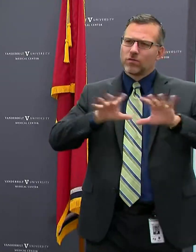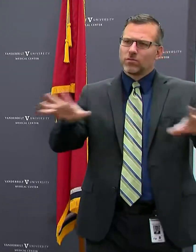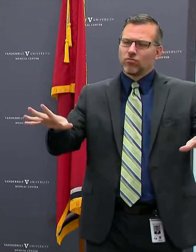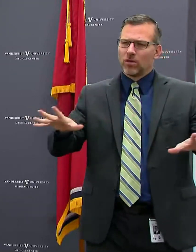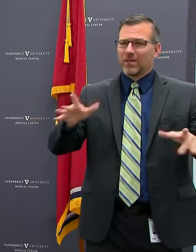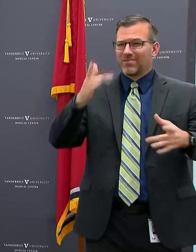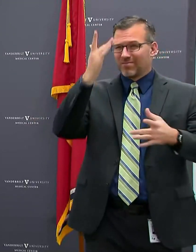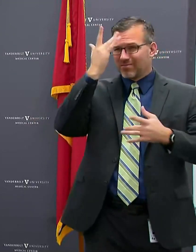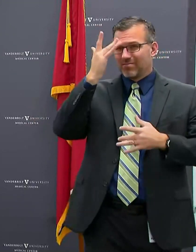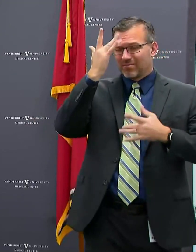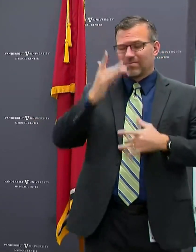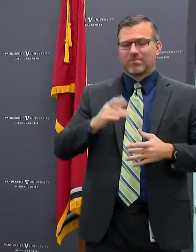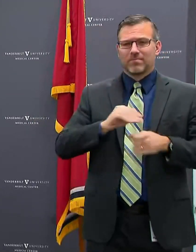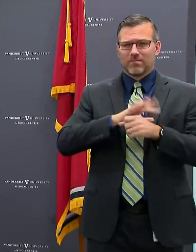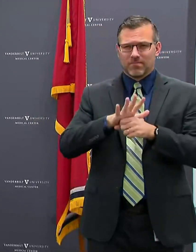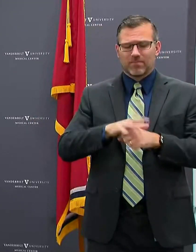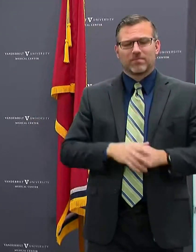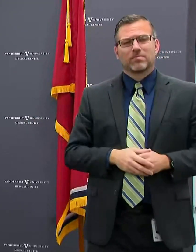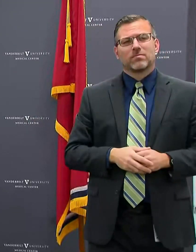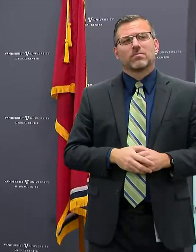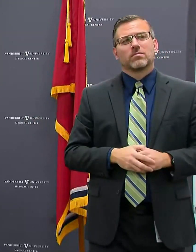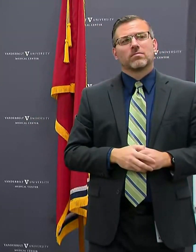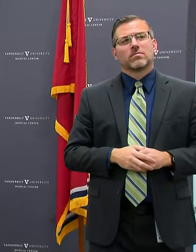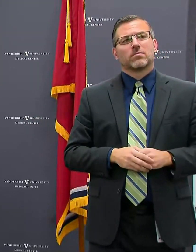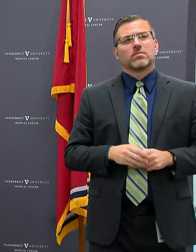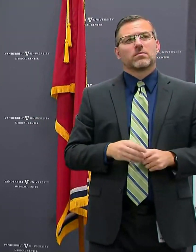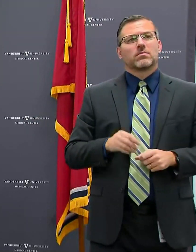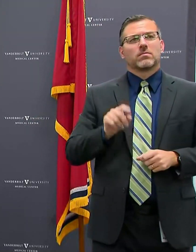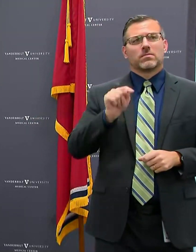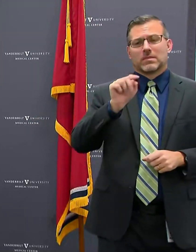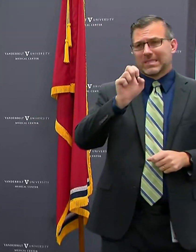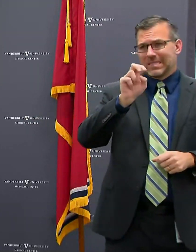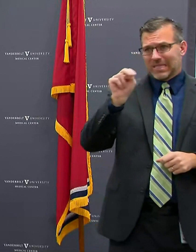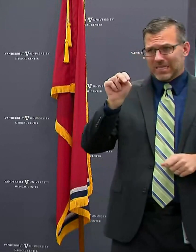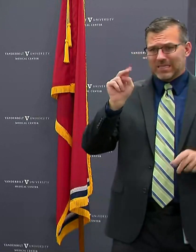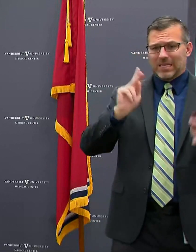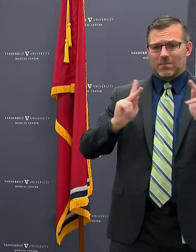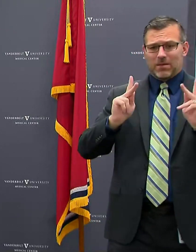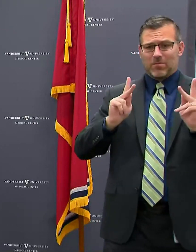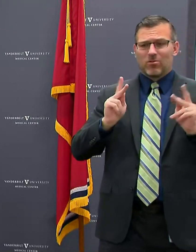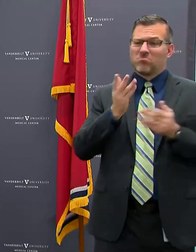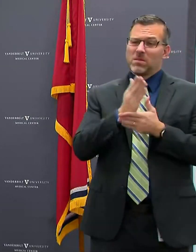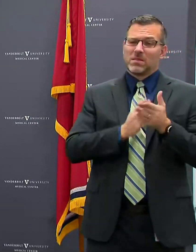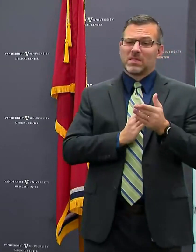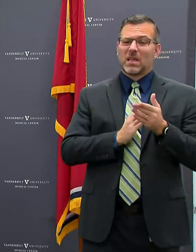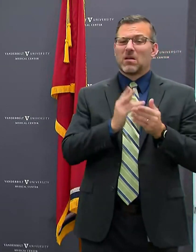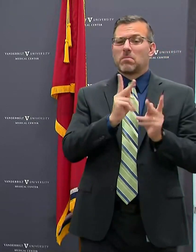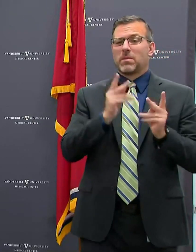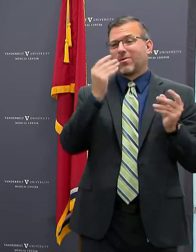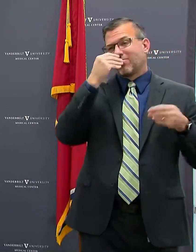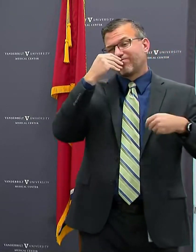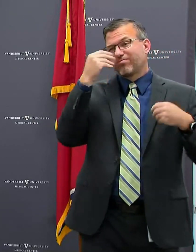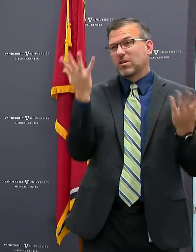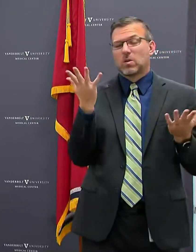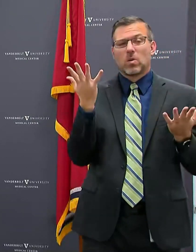THAT THAT IS THAT IS WHY THAT IS WHY HEALTH THAT IS WHY HEALTH LEADERS THAT IS WHY HEALTH LEADERS SAY THAT IS WHY HEALTH LEADERS SAY IT THAT IS WHY HEALTH LEADERS SAY IT IS THAT IS WHY HEALTH LEADERS SAY IT IS PARTICULARLY THAT IS WHY HEALTH LEADERS SAY IT IS PARTICULARLY IMPORTANT4@ THAT IS WHY HEALTH LEADERS SAY IT IS PARTICULARLY IMPORTANT4@ O THAT IS WHY HEALTH LEADERS SAY IT IS PARTICULARLY IMPORTANT4@ O BE THAT IS WHY HEALTH LEADERS SAY IT IS PARTICULARLY IMPORTANT4@ O BE SAFE THAT IS WHY HEALTH LEADERS SAY IT IS PARTICULARLY IMPORTANT4@ O BE SAFE DURING THAT IS WHY HEALTH LEADERS SAY IT IS PARTICULARLY IMPORTANT4@ O BE SAFE DURING THE THAT IS WHY HEALTH LEADERS SAY IT IS PARTICULARLY IMPORTANT4@ O BE SAFE DURING THE CHRISTMAS IT IS PARTICULARLY IMPORTANT4@ O BE SAFE DURING THE CHRISTMAS IT IS PARTICULARLY IMPORTANT4@ O BE SAFE DURING THE CHRISTMAS SEASON. BE SAFE DURING THE CHRISTMAS SEASON. BE SAFE DURING THE CHRISTMAS SEASON. >> BE SAFE DURING THE CHRISTMAS SEASON. >> TENNESSEANS BE SAFE DURING THE CHRISTMAS SEASON. >> TENNESSEANS AND BE SAFE DURING THE CHRISTMAS SEASON. >> TENNESSEANS AND THEIR SEASON. >> TENNESSEANS AND THEIR SEASON. >> TENNESSEANS AND THEIR DECISIONS SEASON. >> TENNESSEANS AND THEIR DECISIONS HAVE